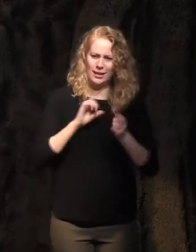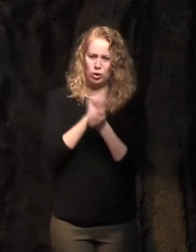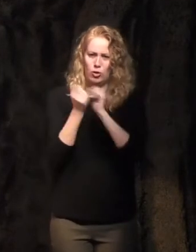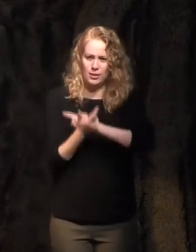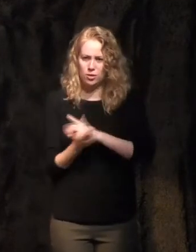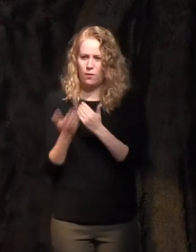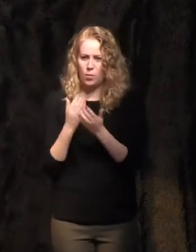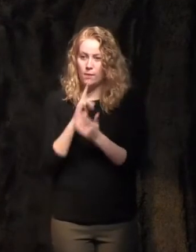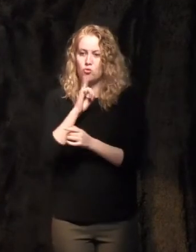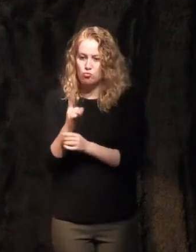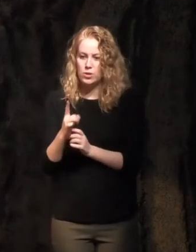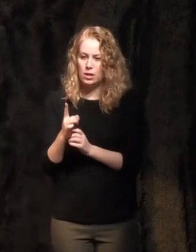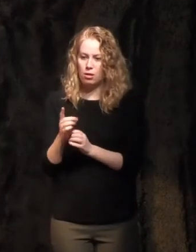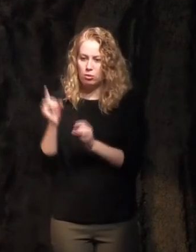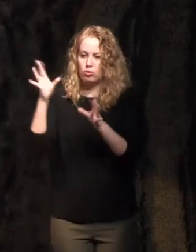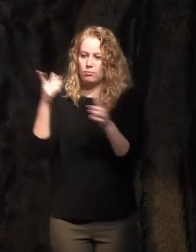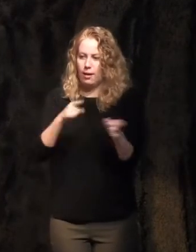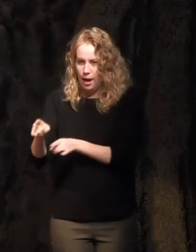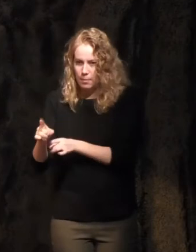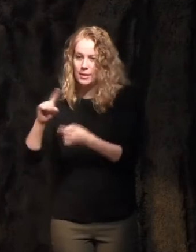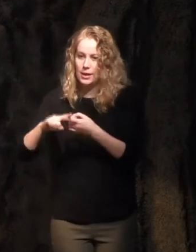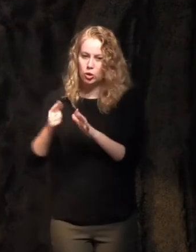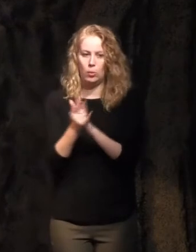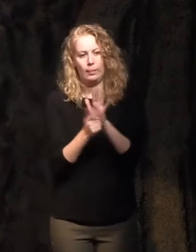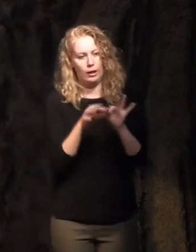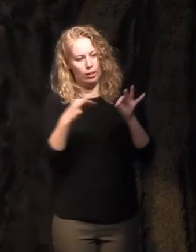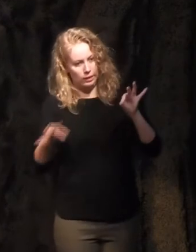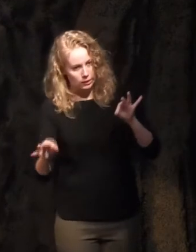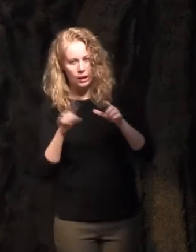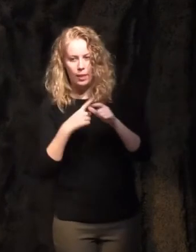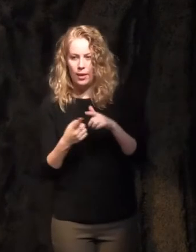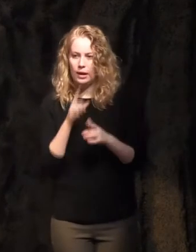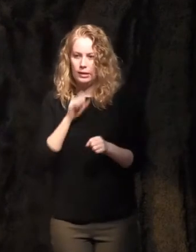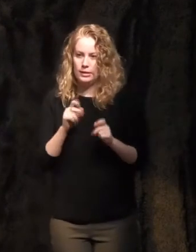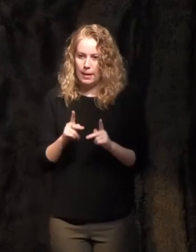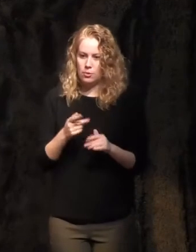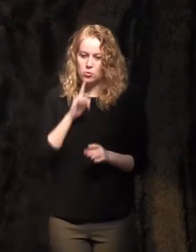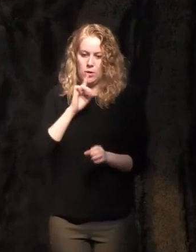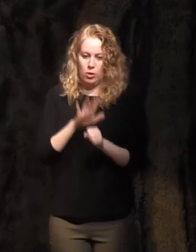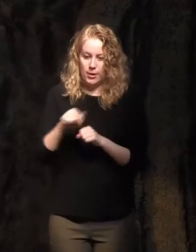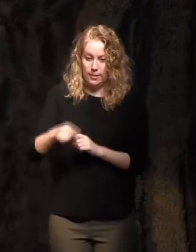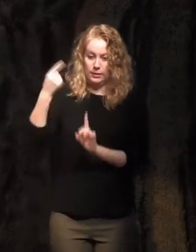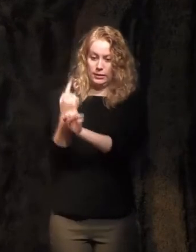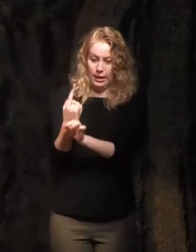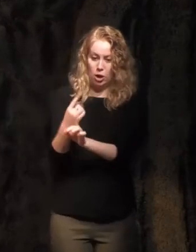of whatever real transgression took place into legalese in an attempt to guarantee that this single shitty thing